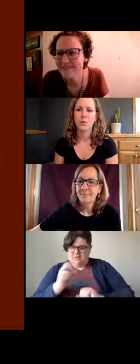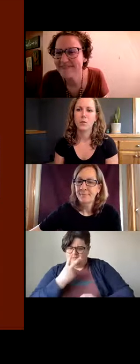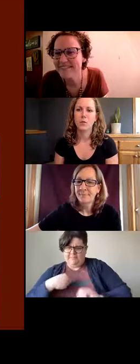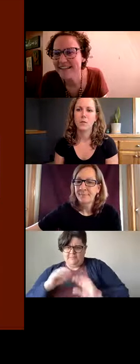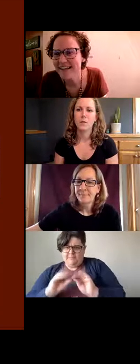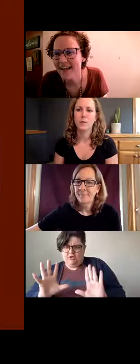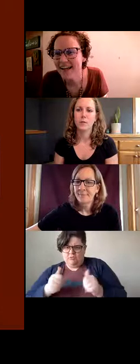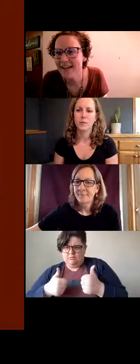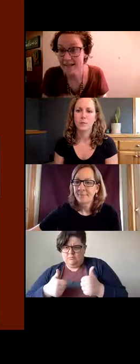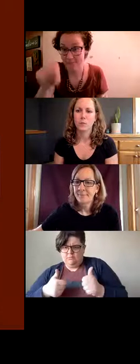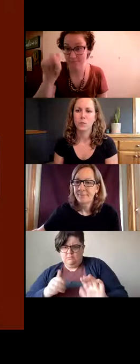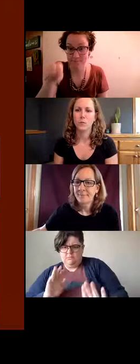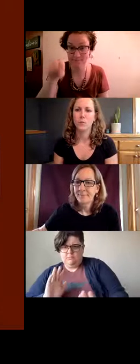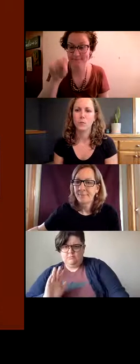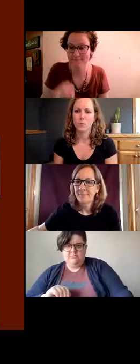Heather: Sure. Can you see me okay?